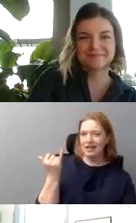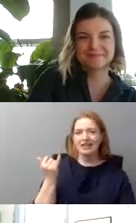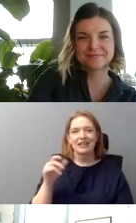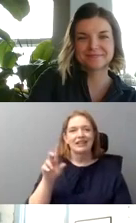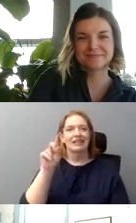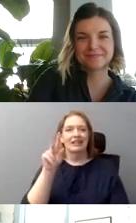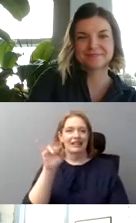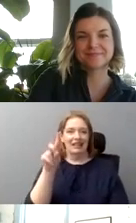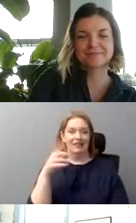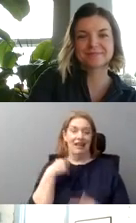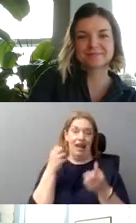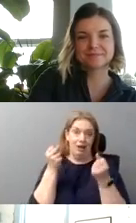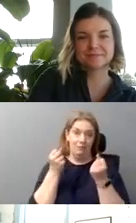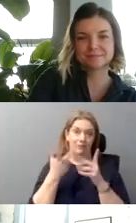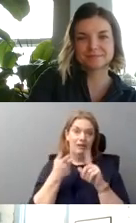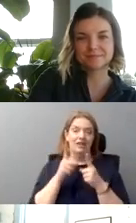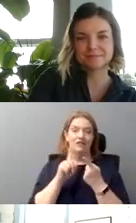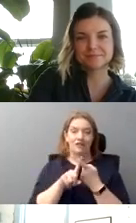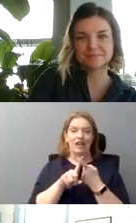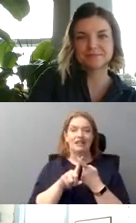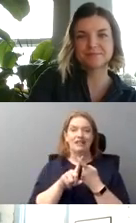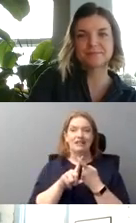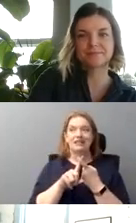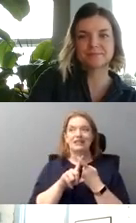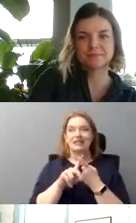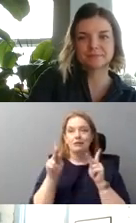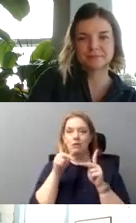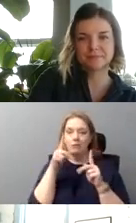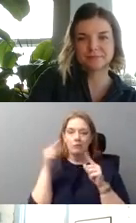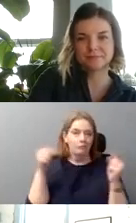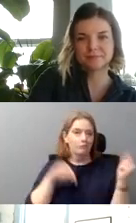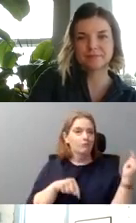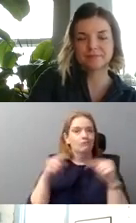friends and a lot of really amazing contemporaries of his, and his students come through the house,